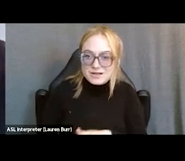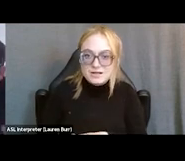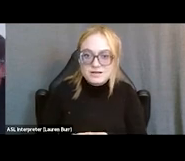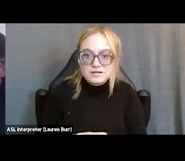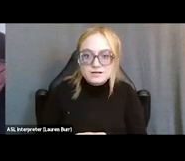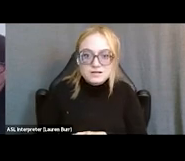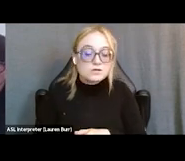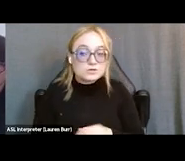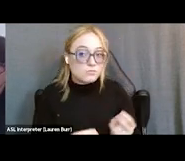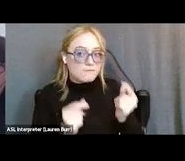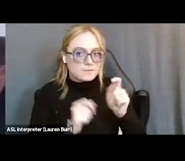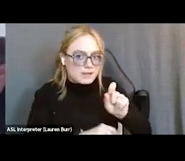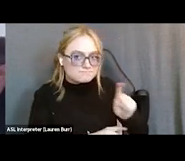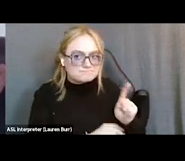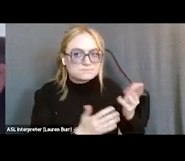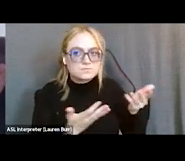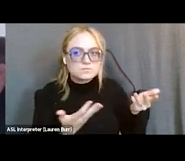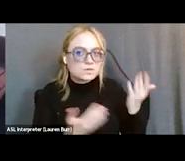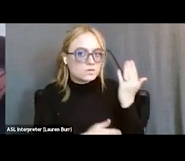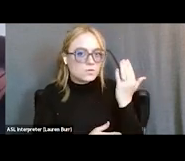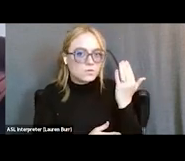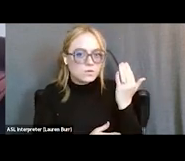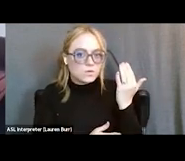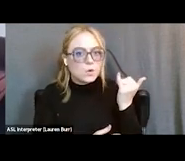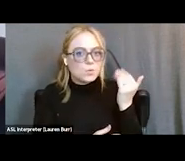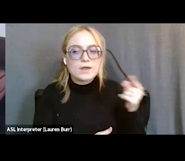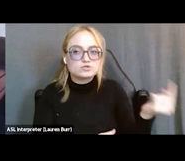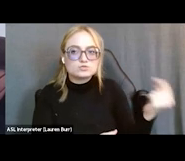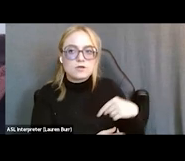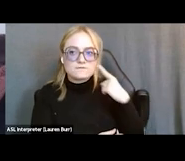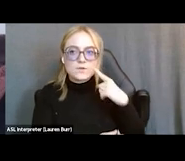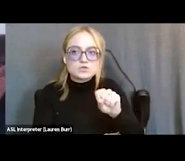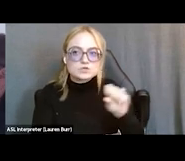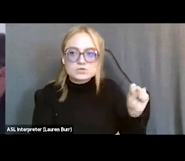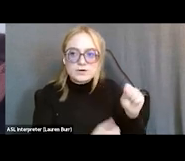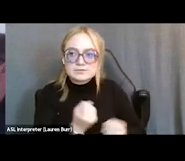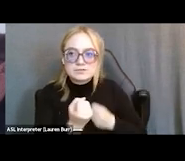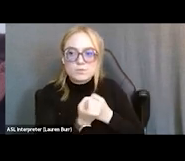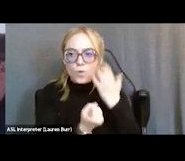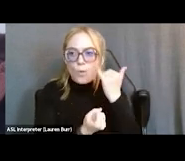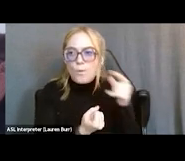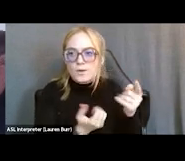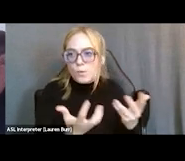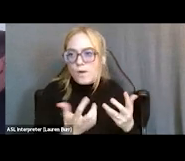So just kinda off the bat, what brought you to Brent for social security support and why did you wanna apply?